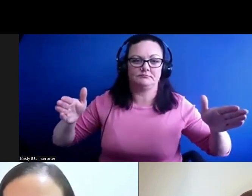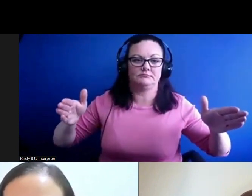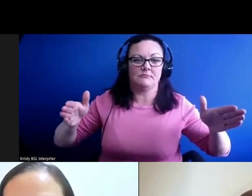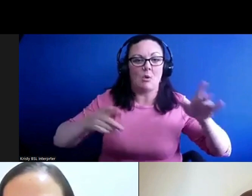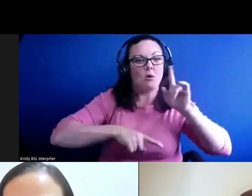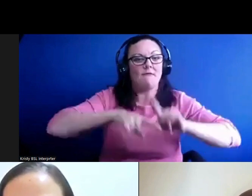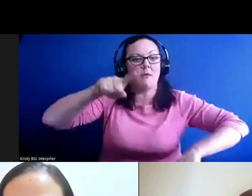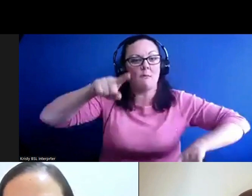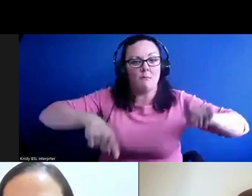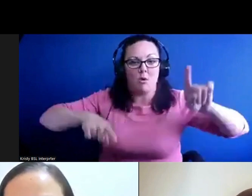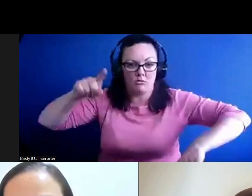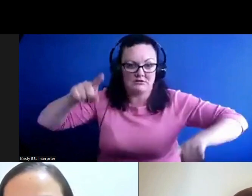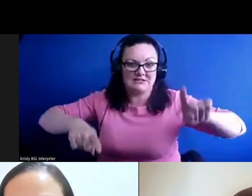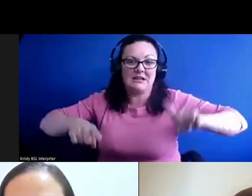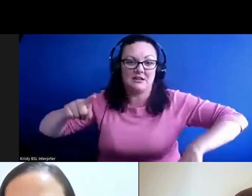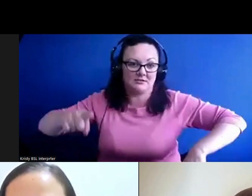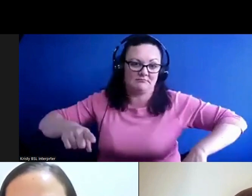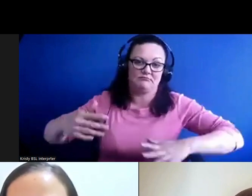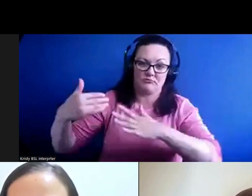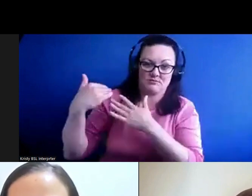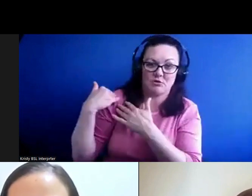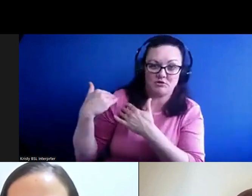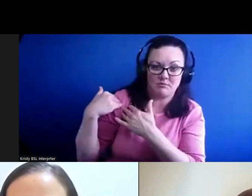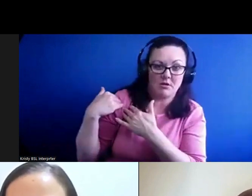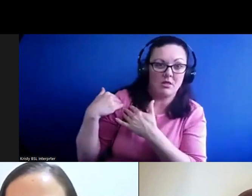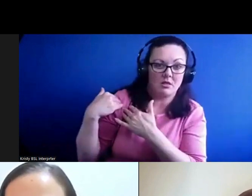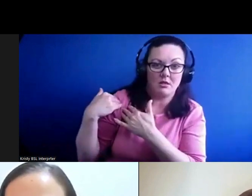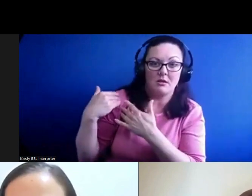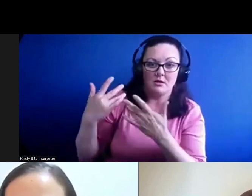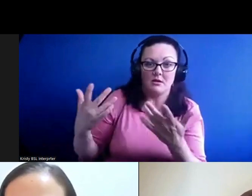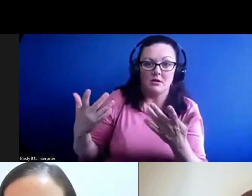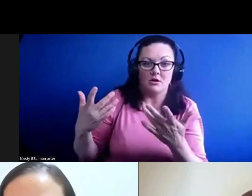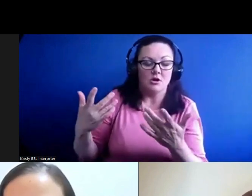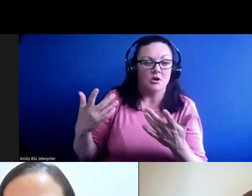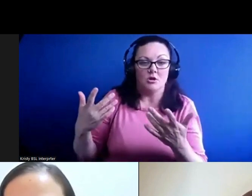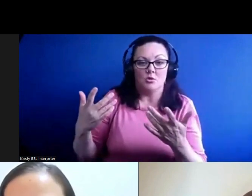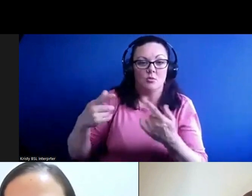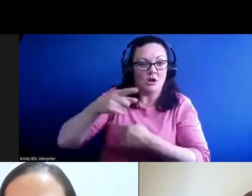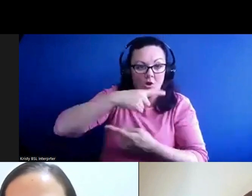We're all accountable to so many actors in the work we do so